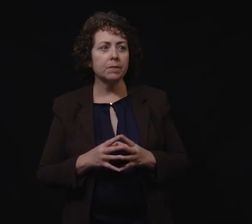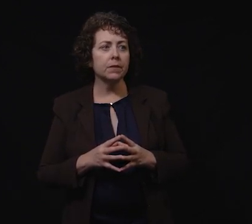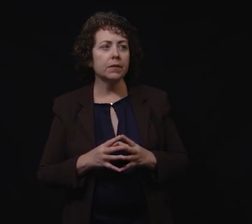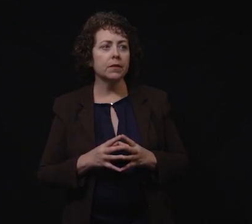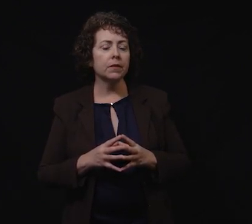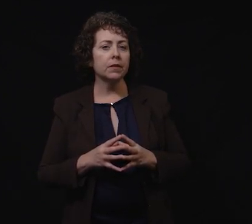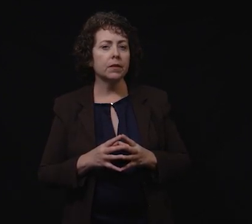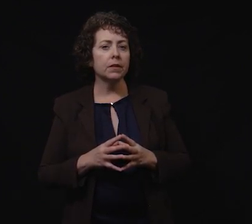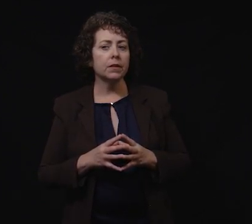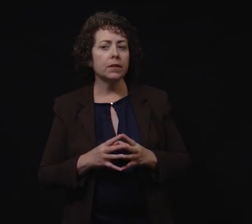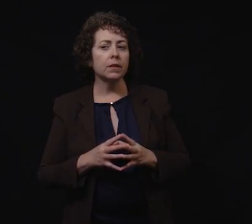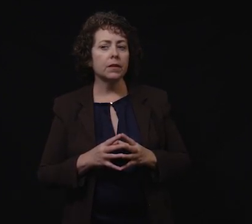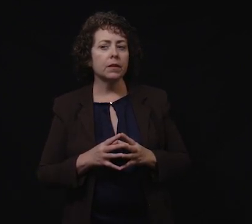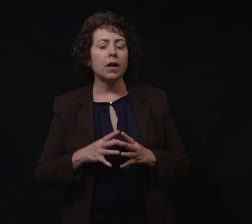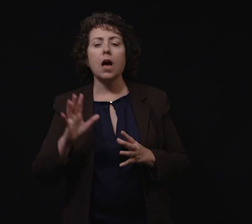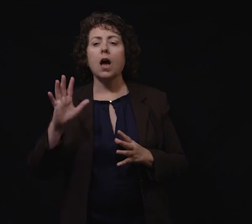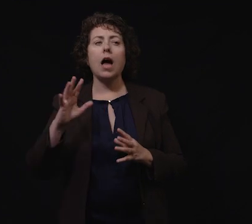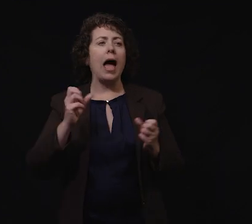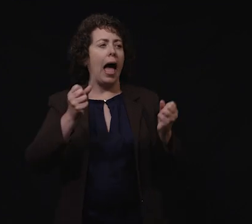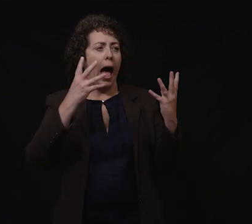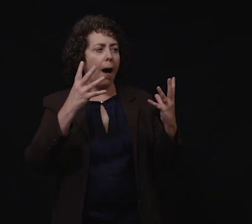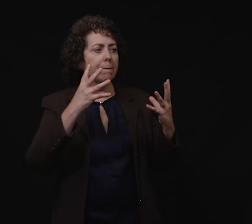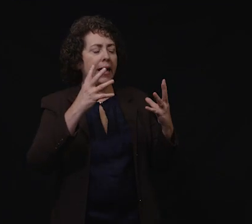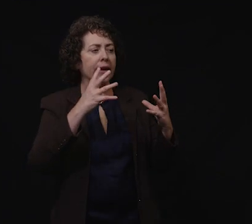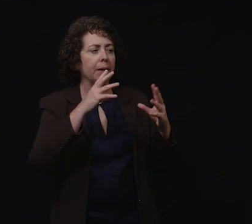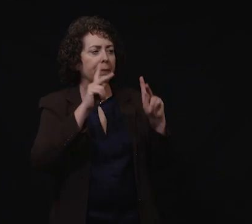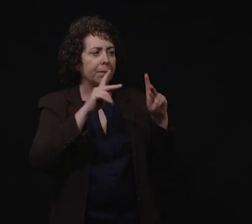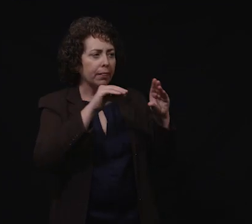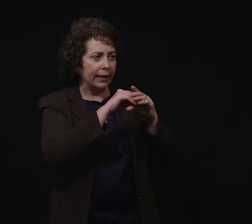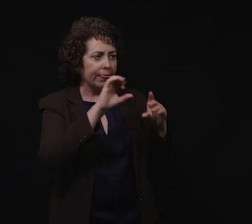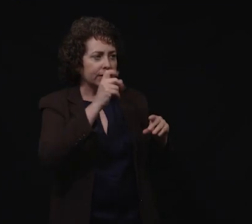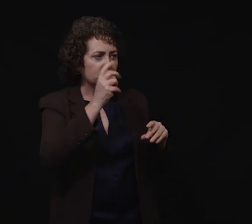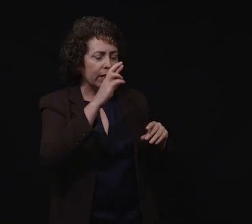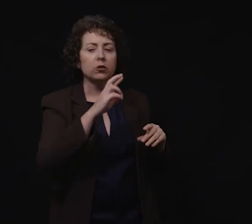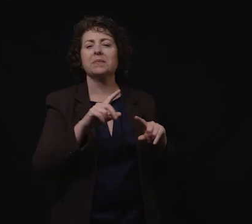Well, it depends how many we open you know, I think our goal is always